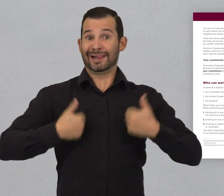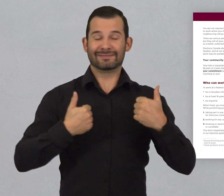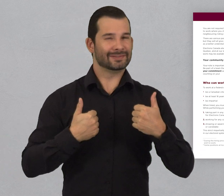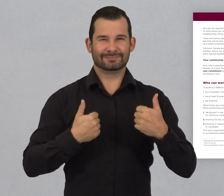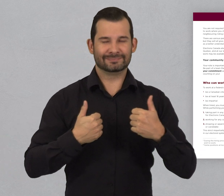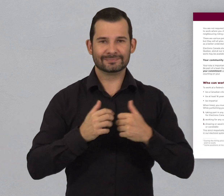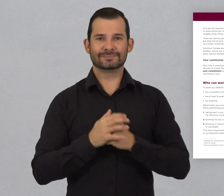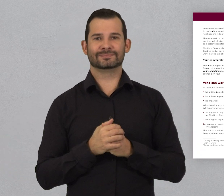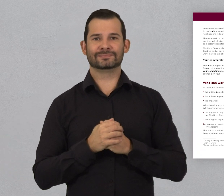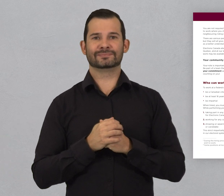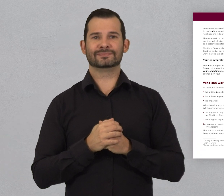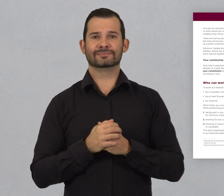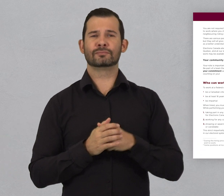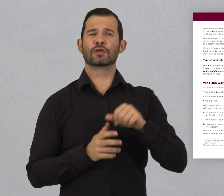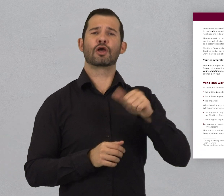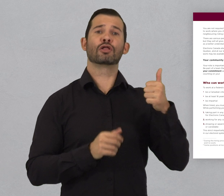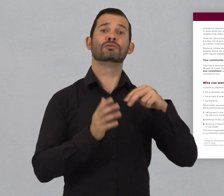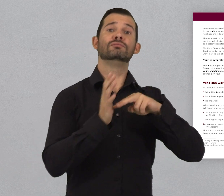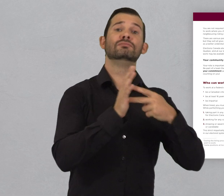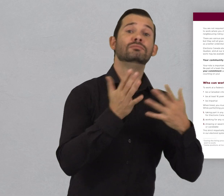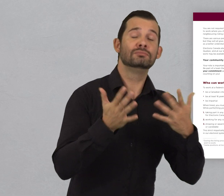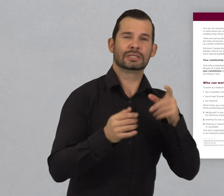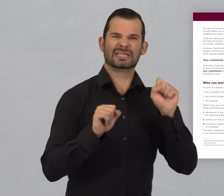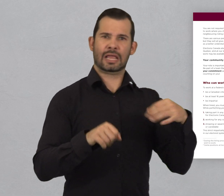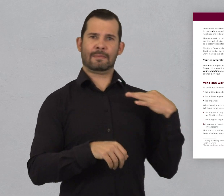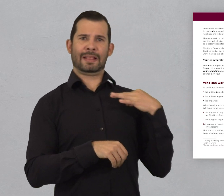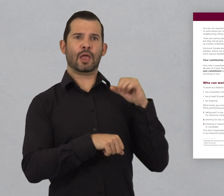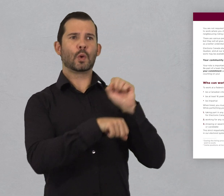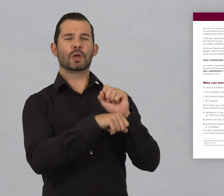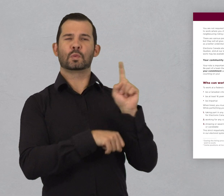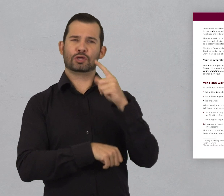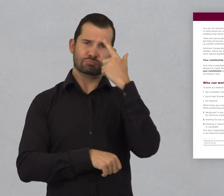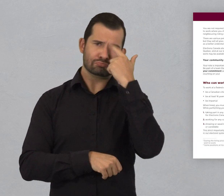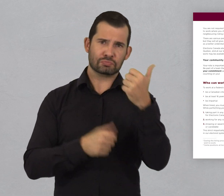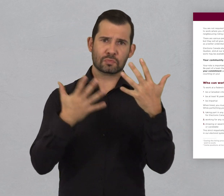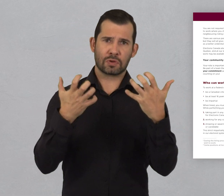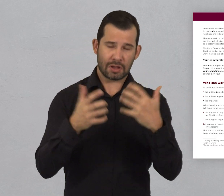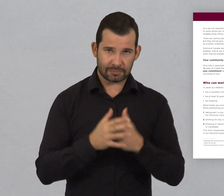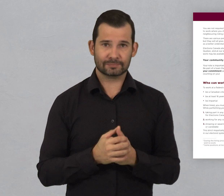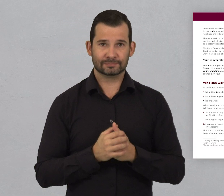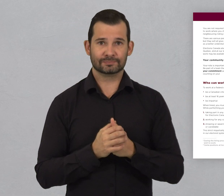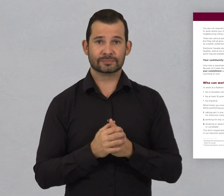In other words, you can apply to work where you choose. Depending on the situation,